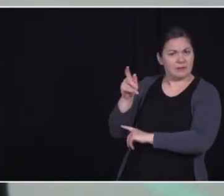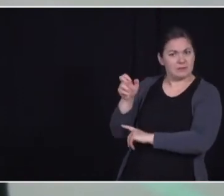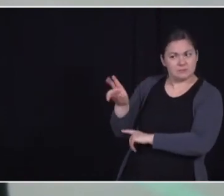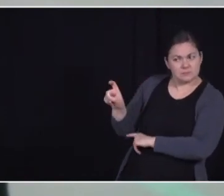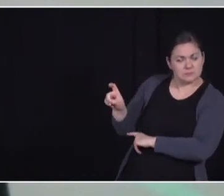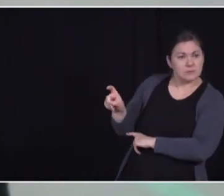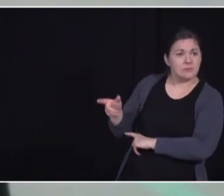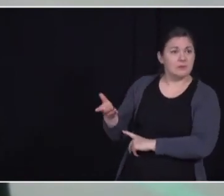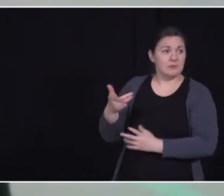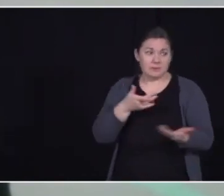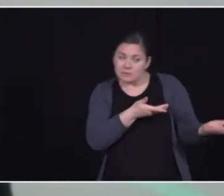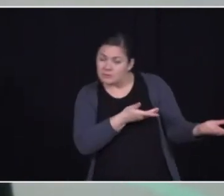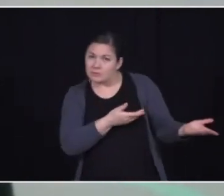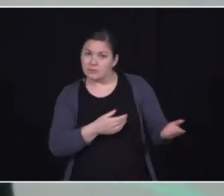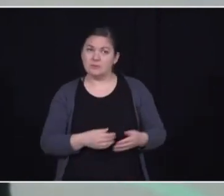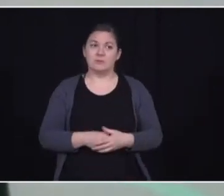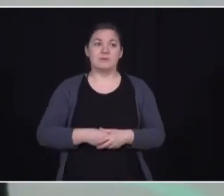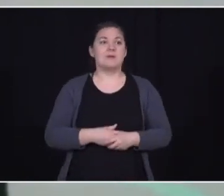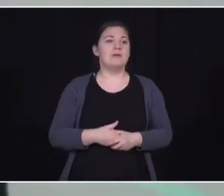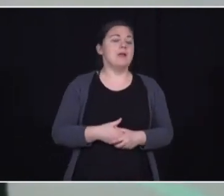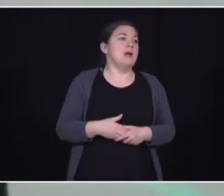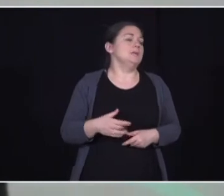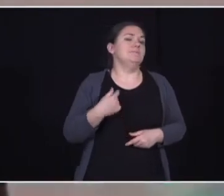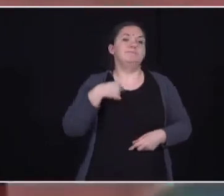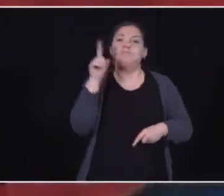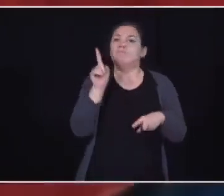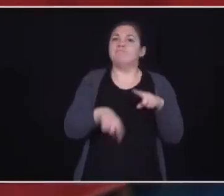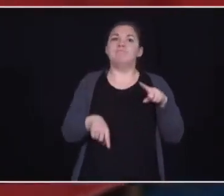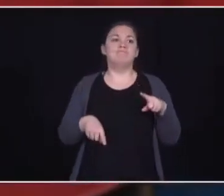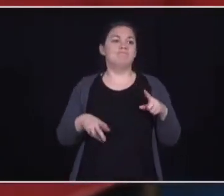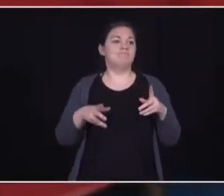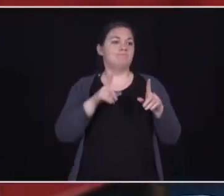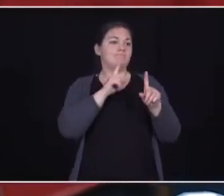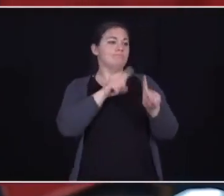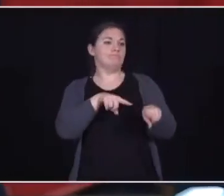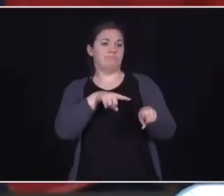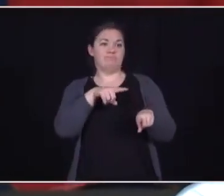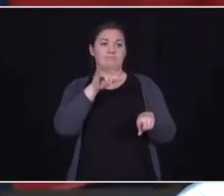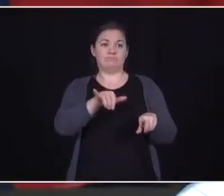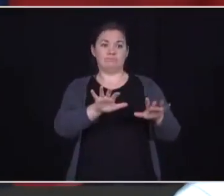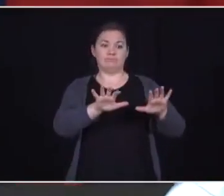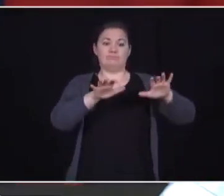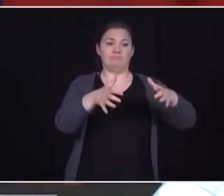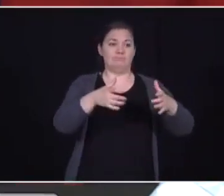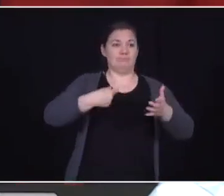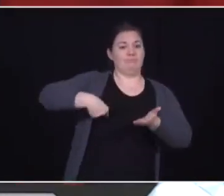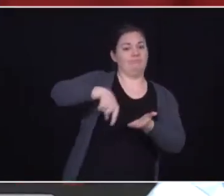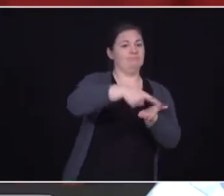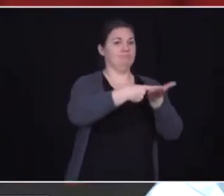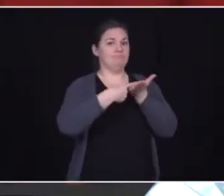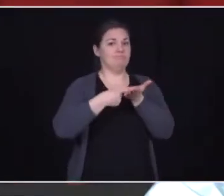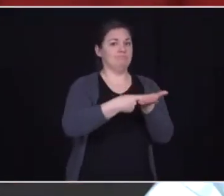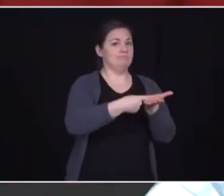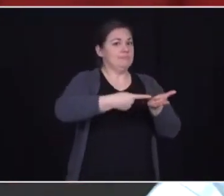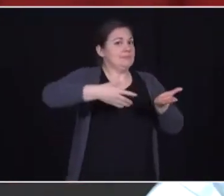to limit services or other things I think is an important question where you need to think about potential stigma and inequities that may